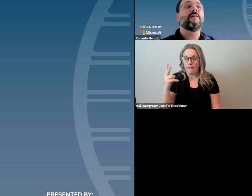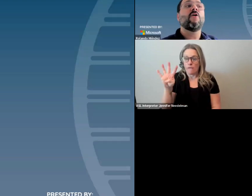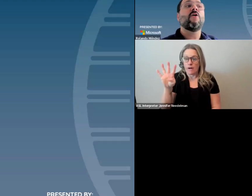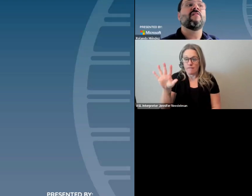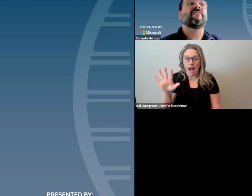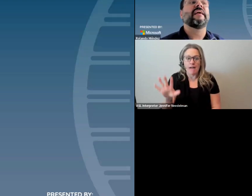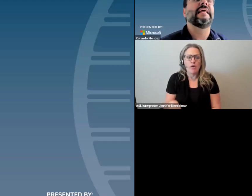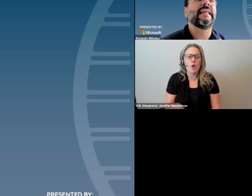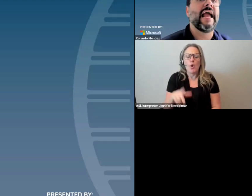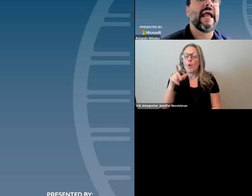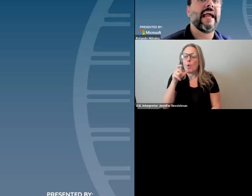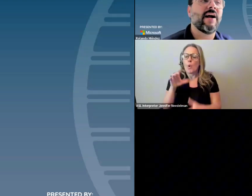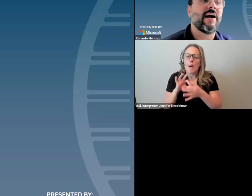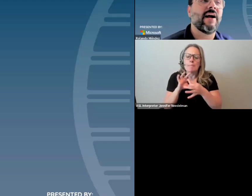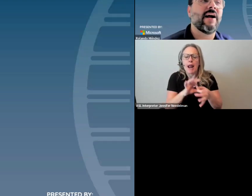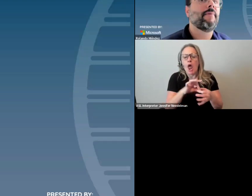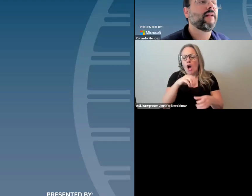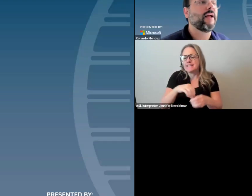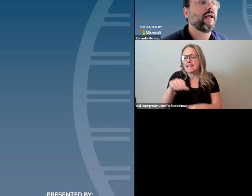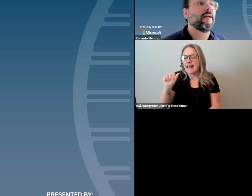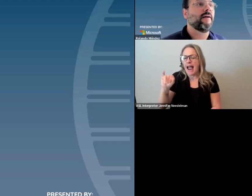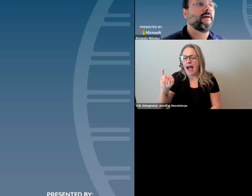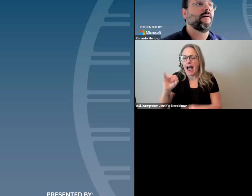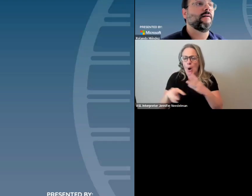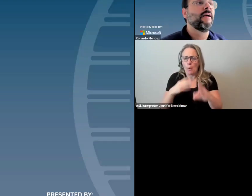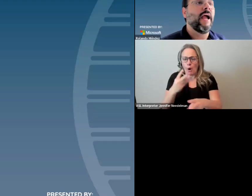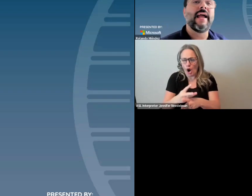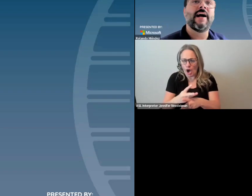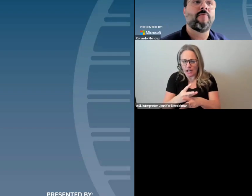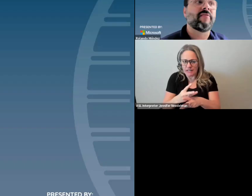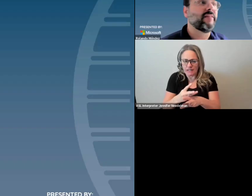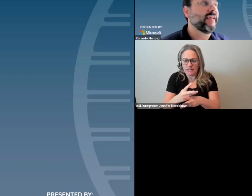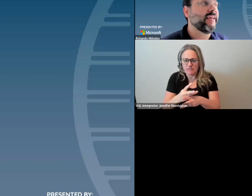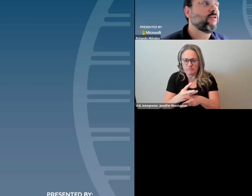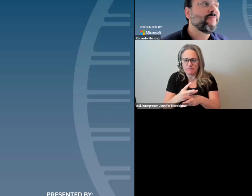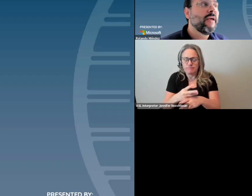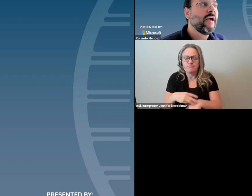Who Belongs in an AI World? about AI representation.